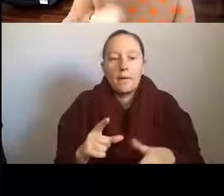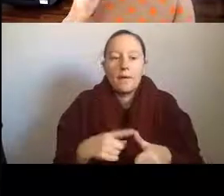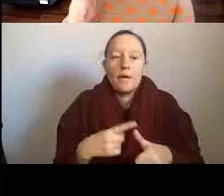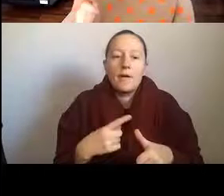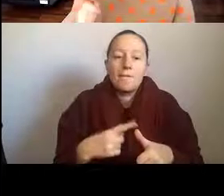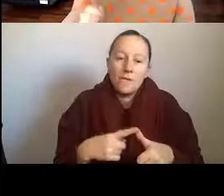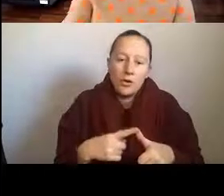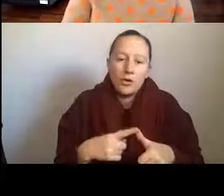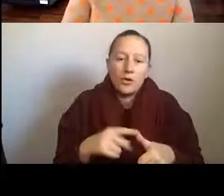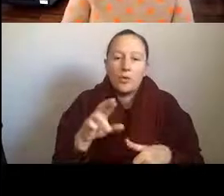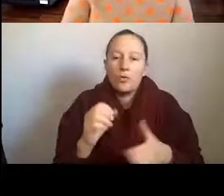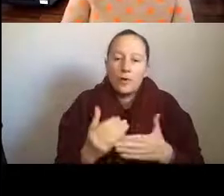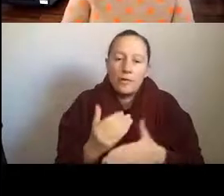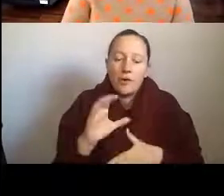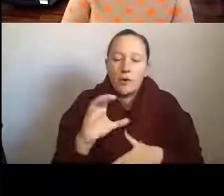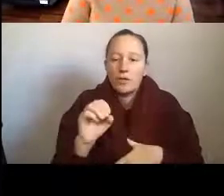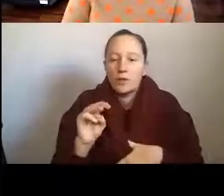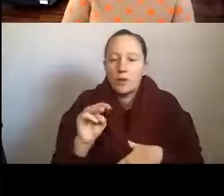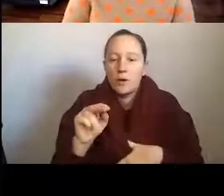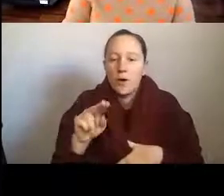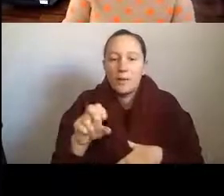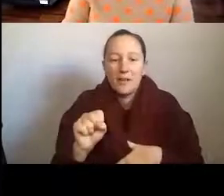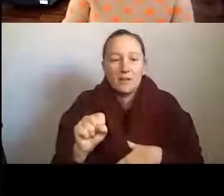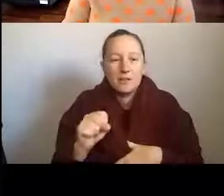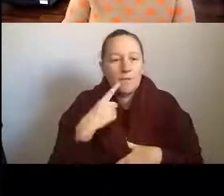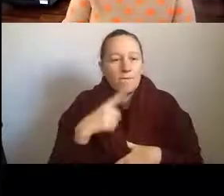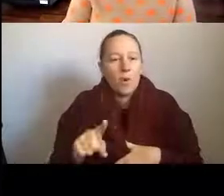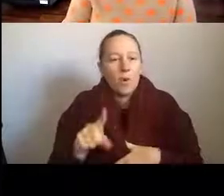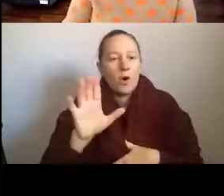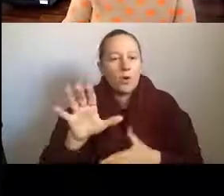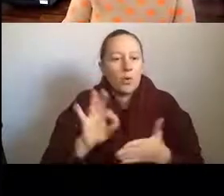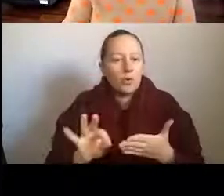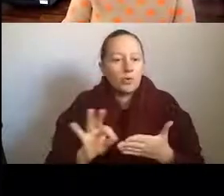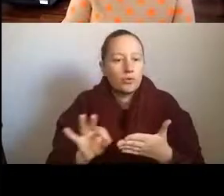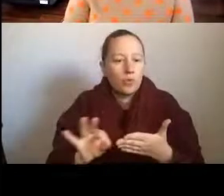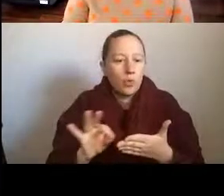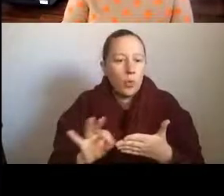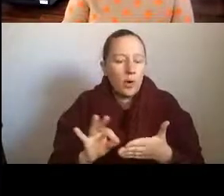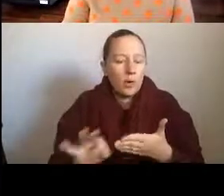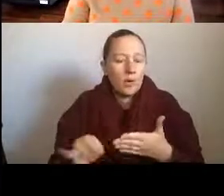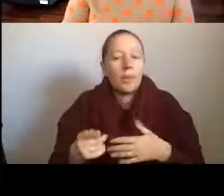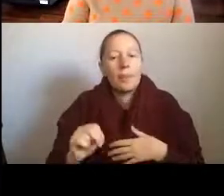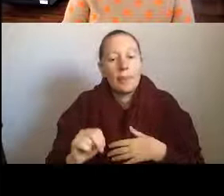looking for your score to be posted. And then, a few weeks later, you'll get your summary statement.